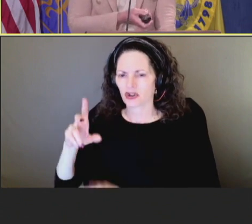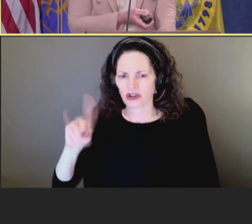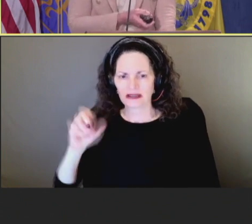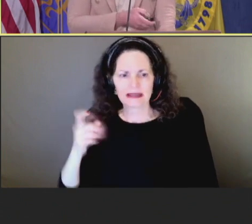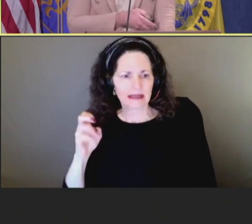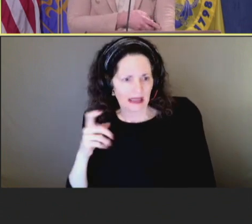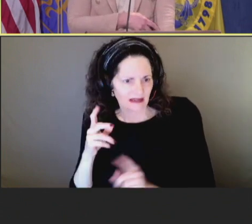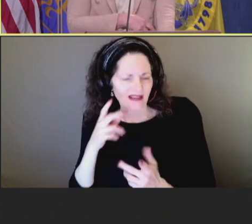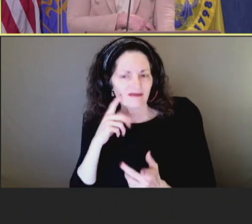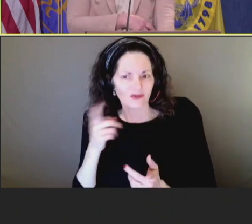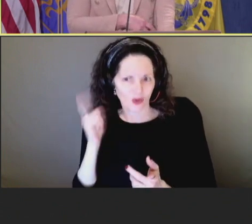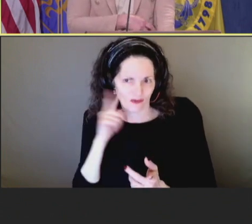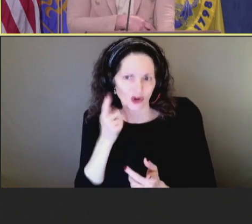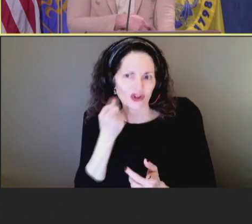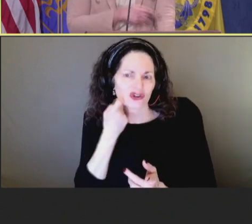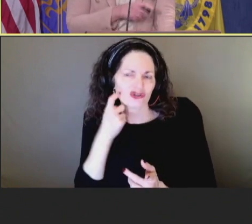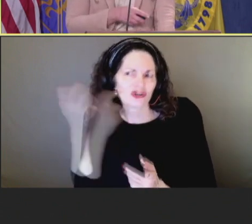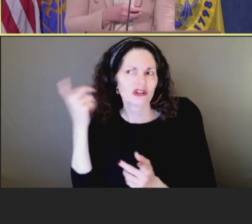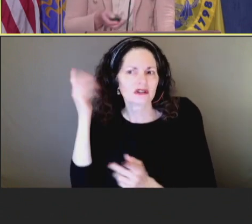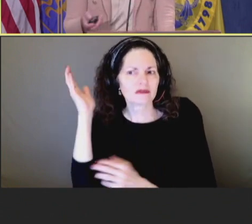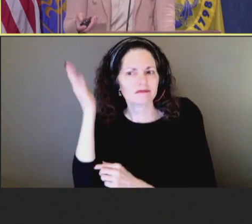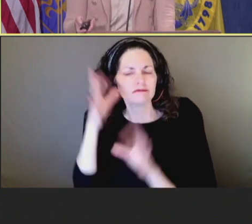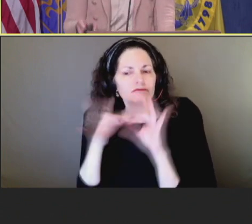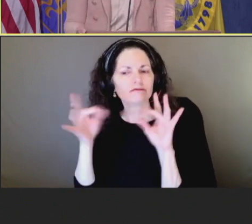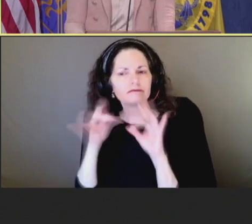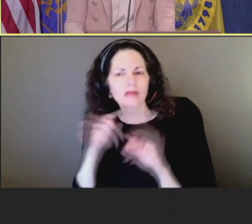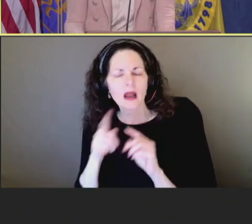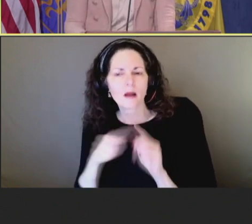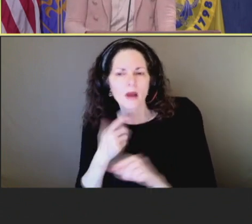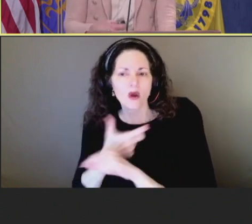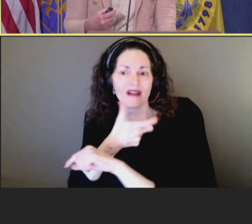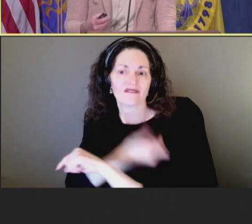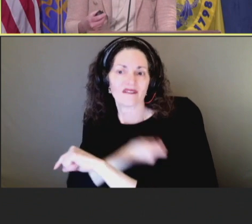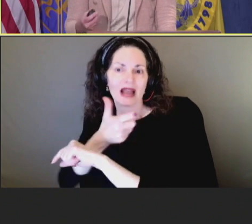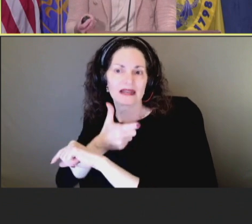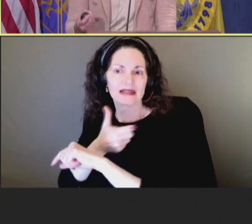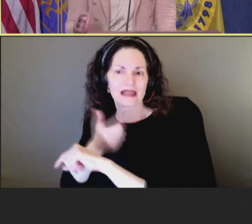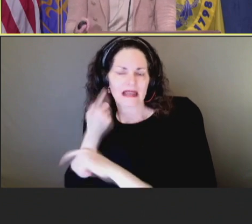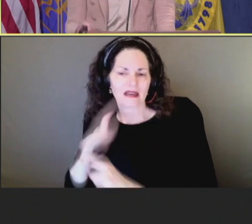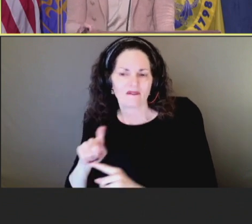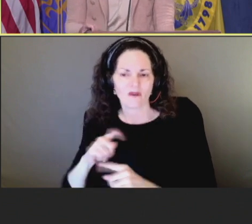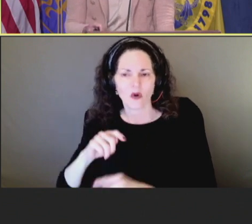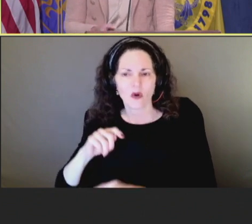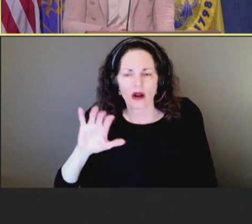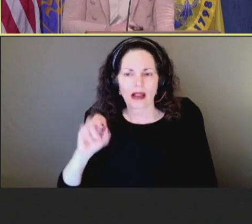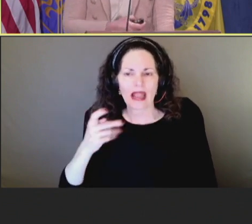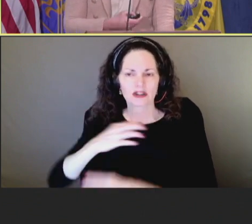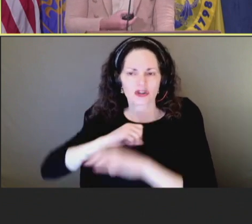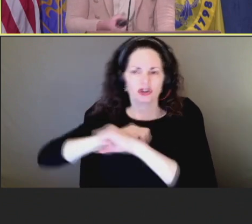for cancer vaccines. So, can we accelerate the process? Can we see a COVID-style push to move